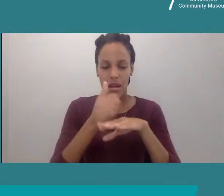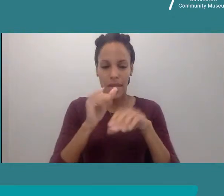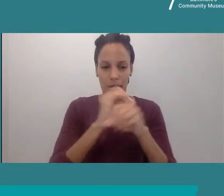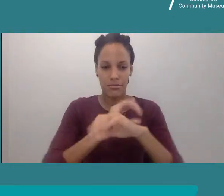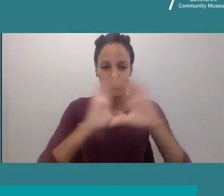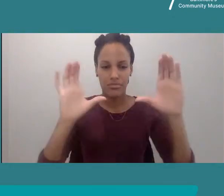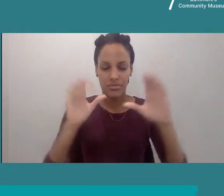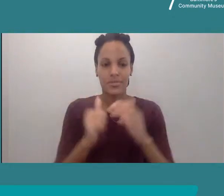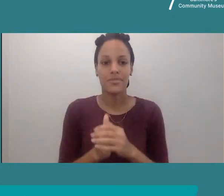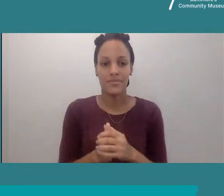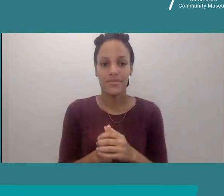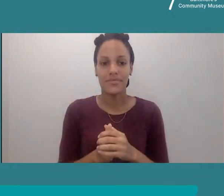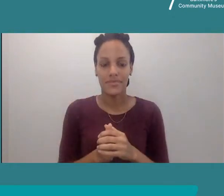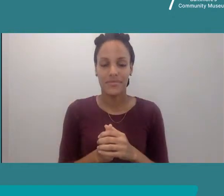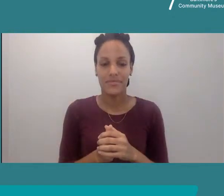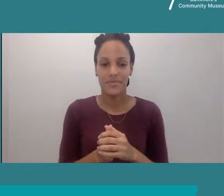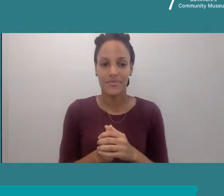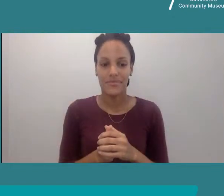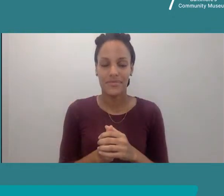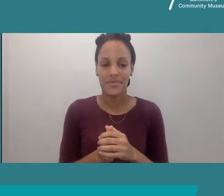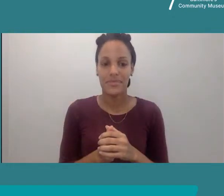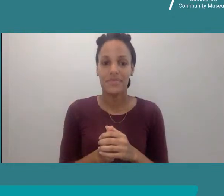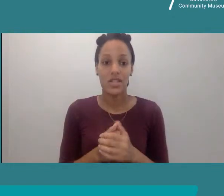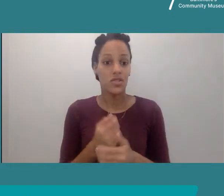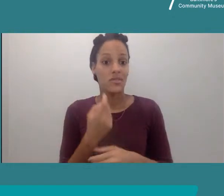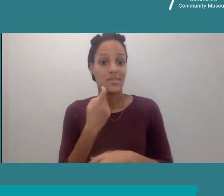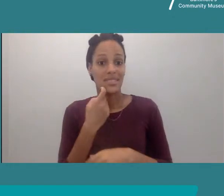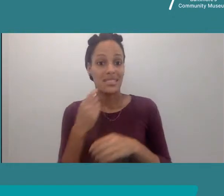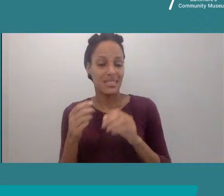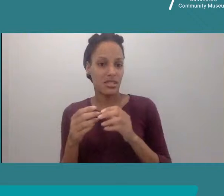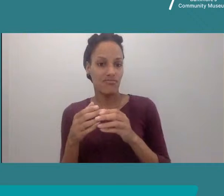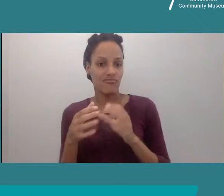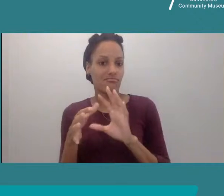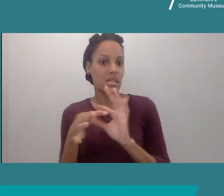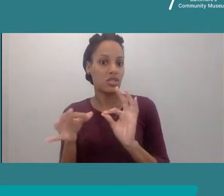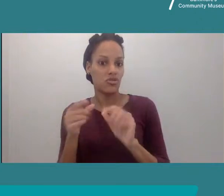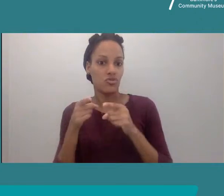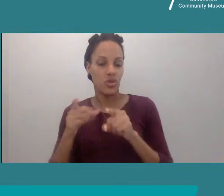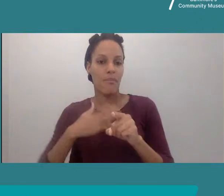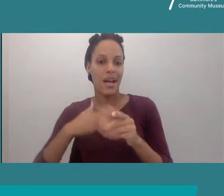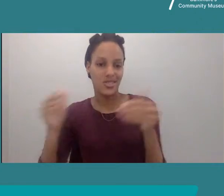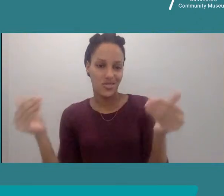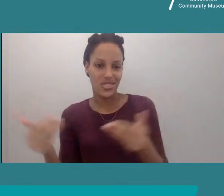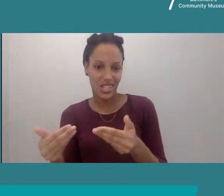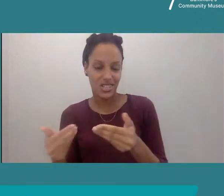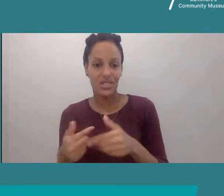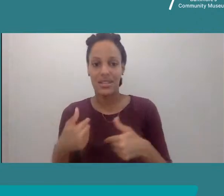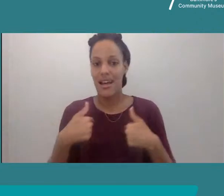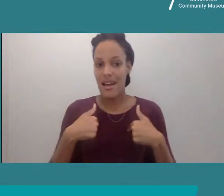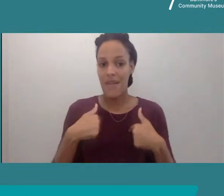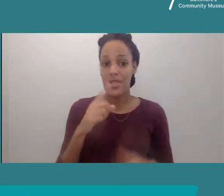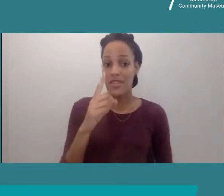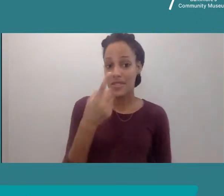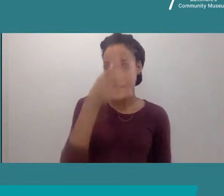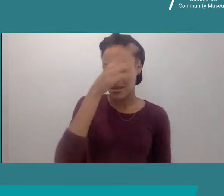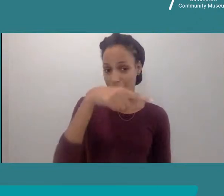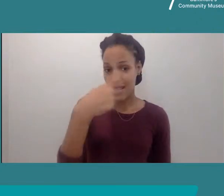So and said in the wonderful introduction, I am the first Black woman to win an Eisner